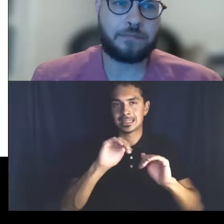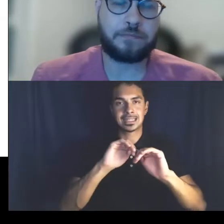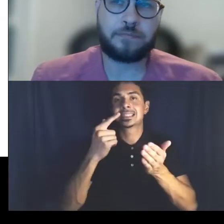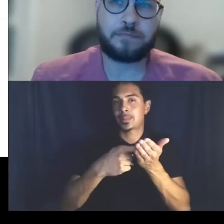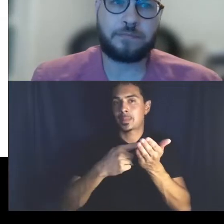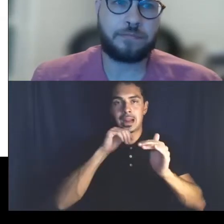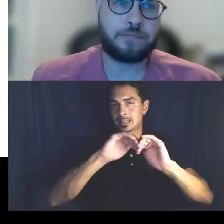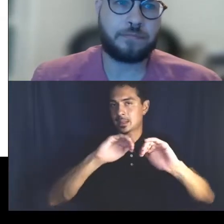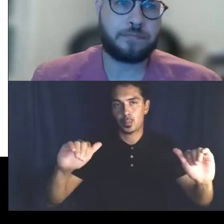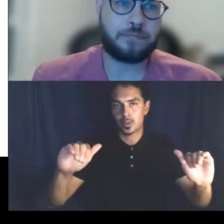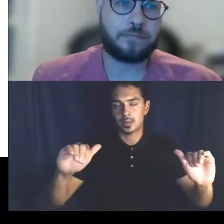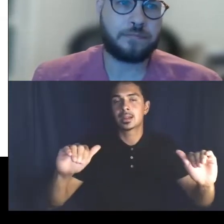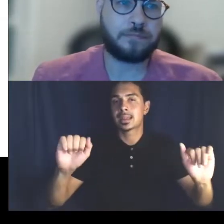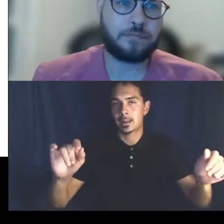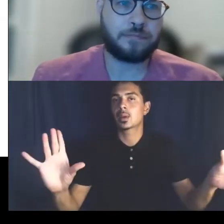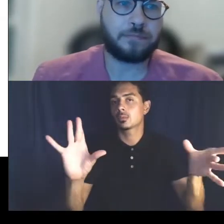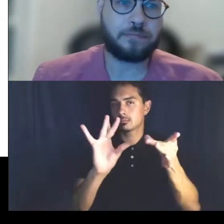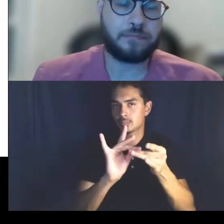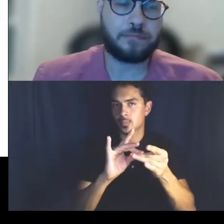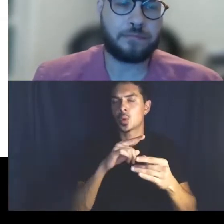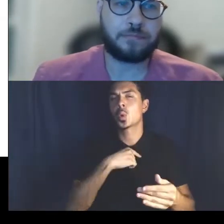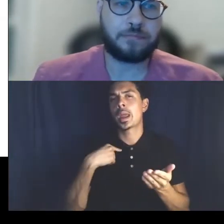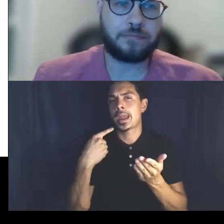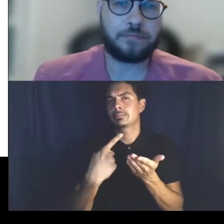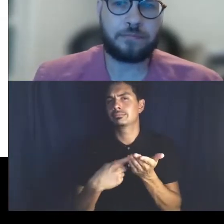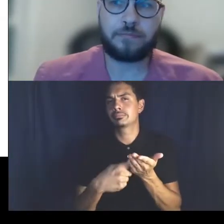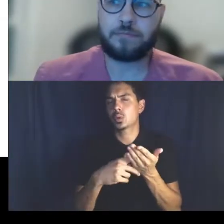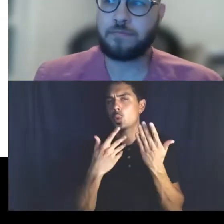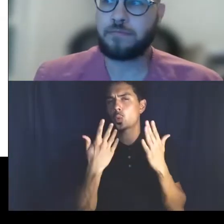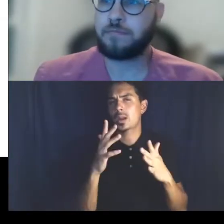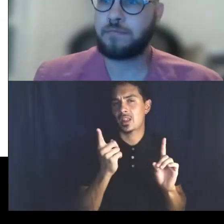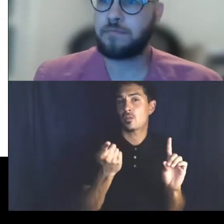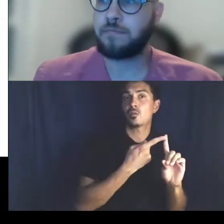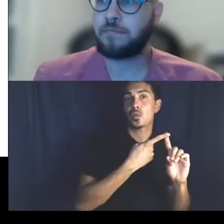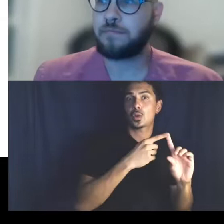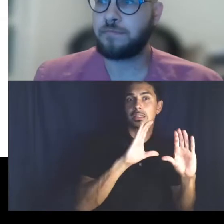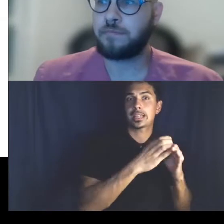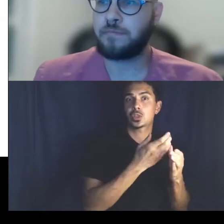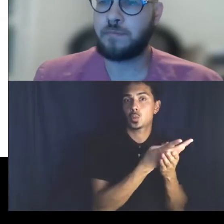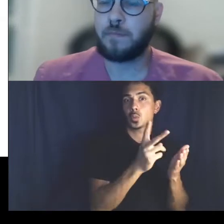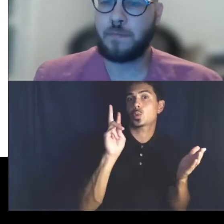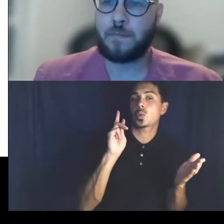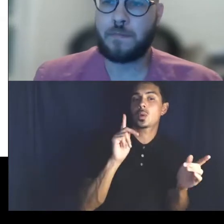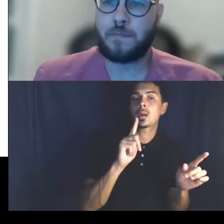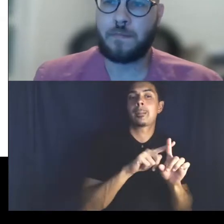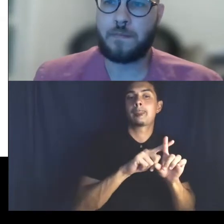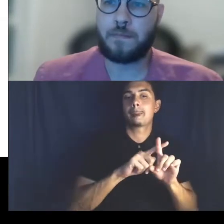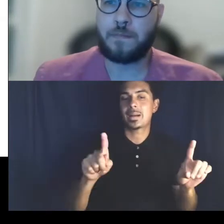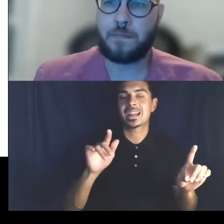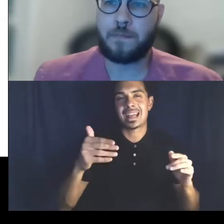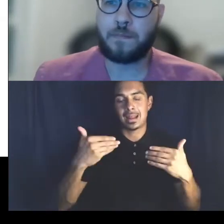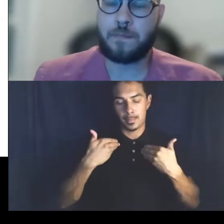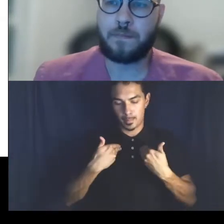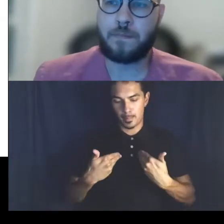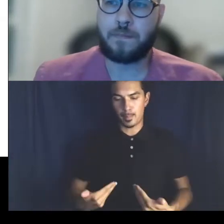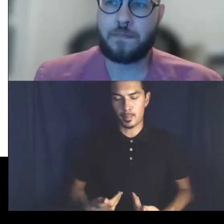We kinda talked about this in the first session, but that bodily autonomy as far as it comes to reproductive care